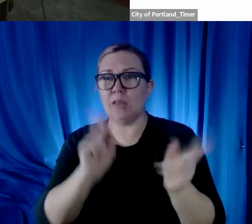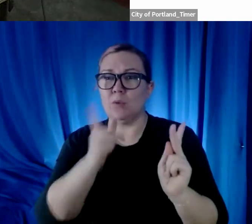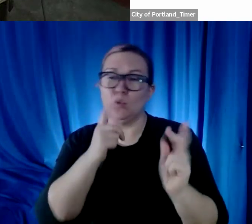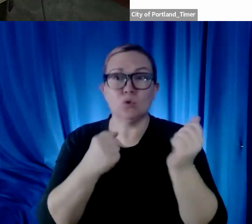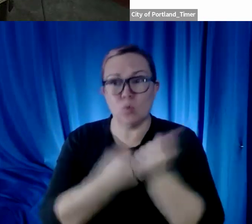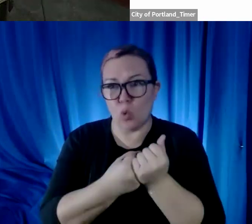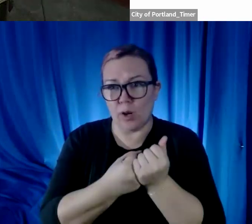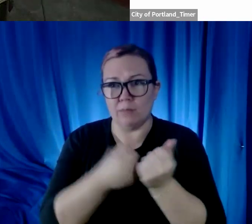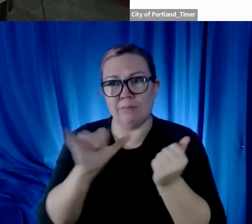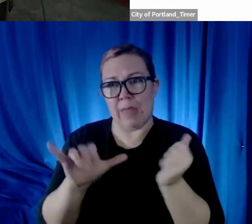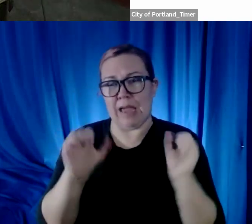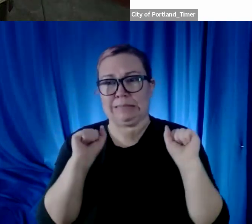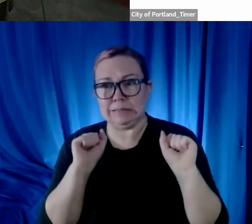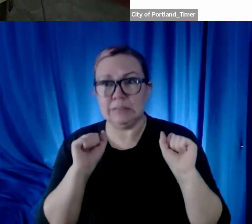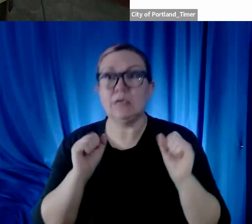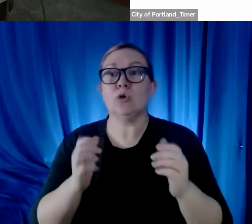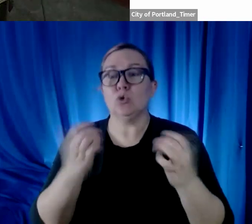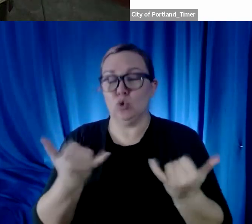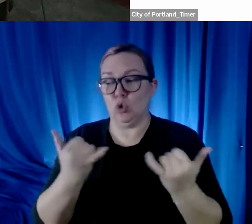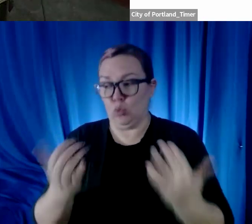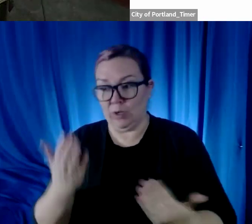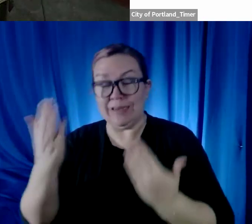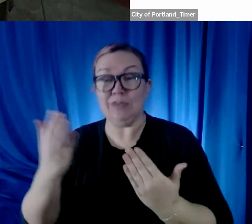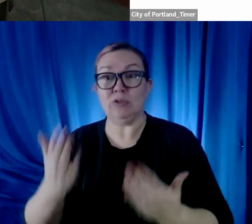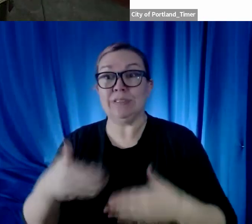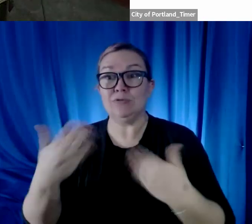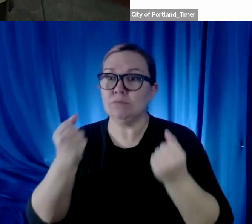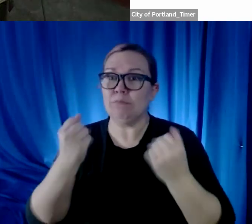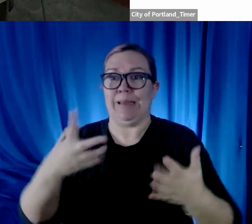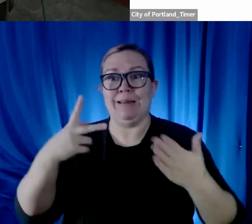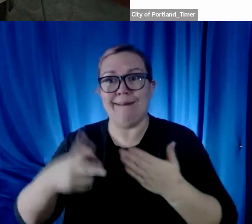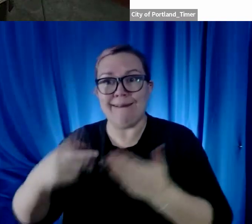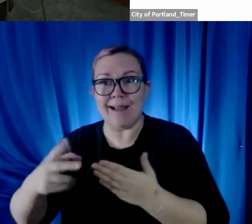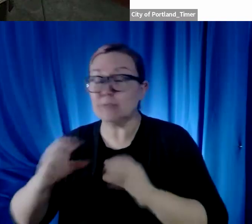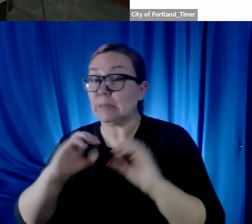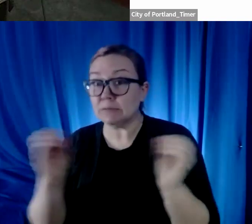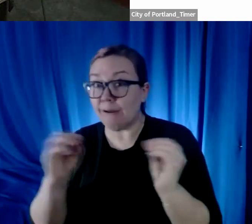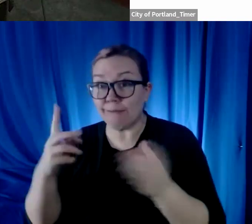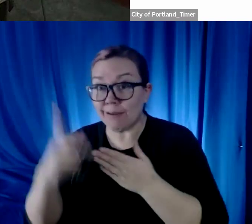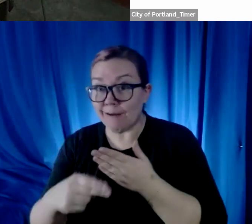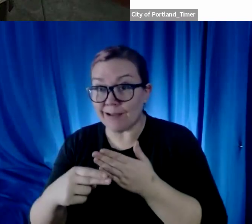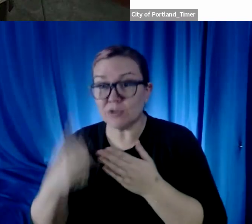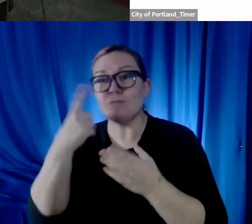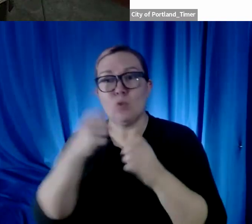Current recommendations from the city administrator suggest numerous cuts But notably, none of those cuts are to safety.